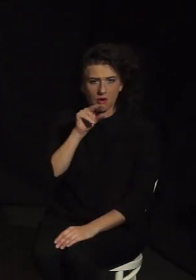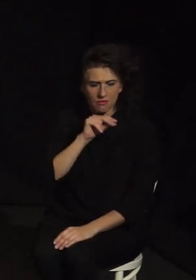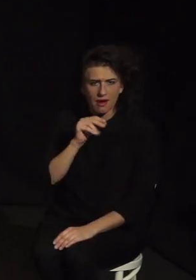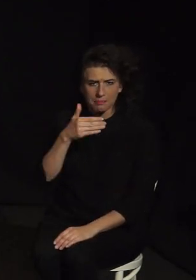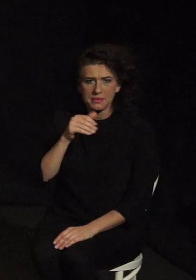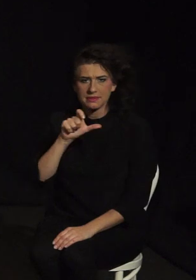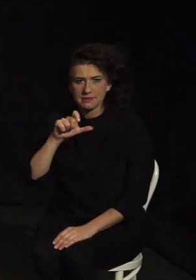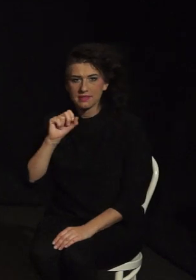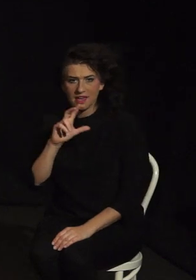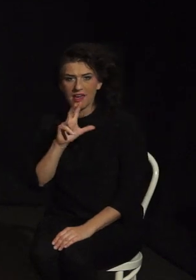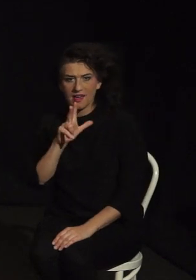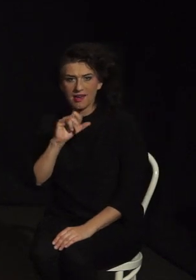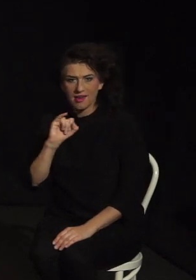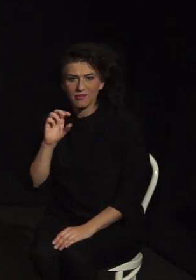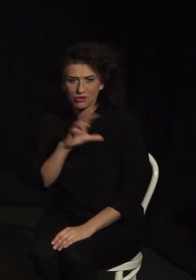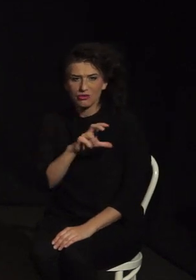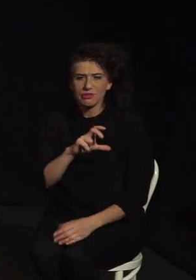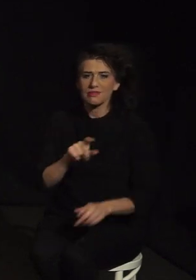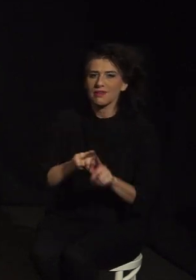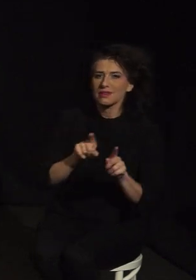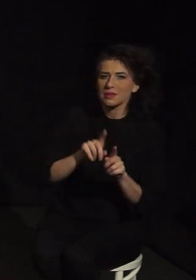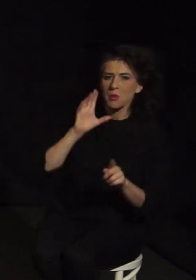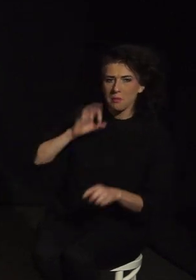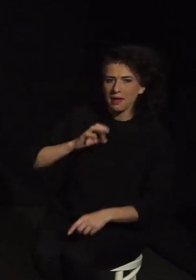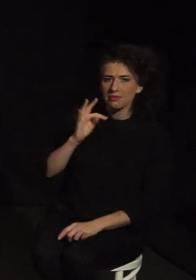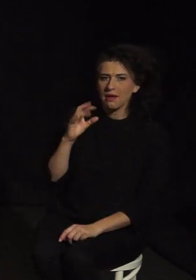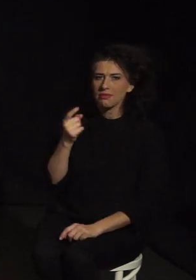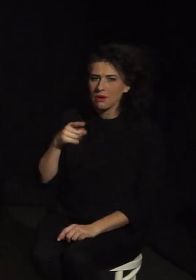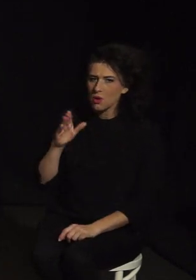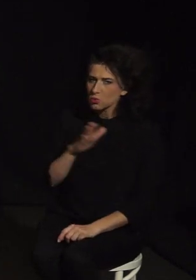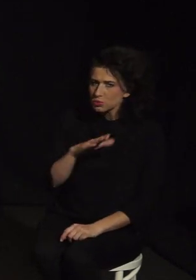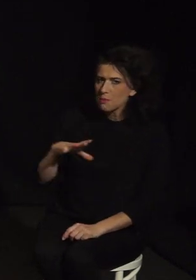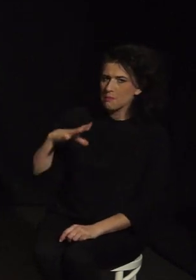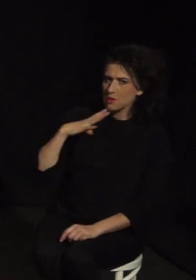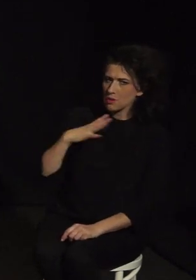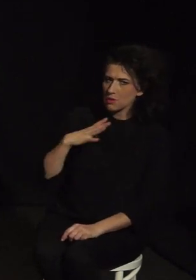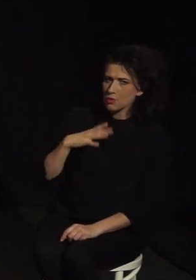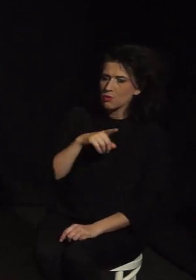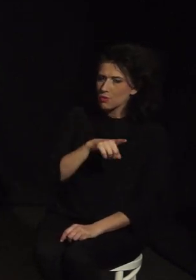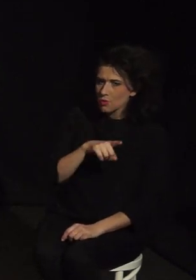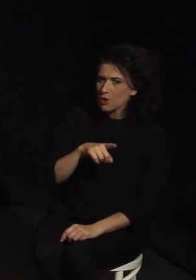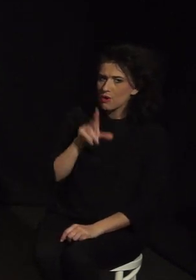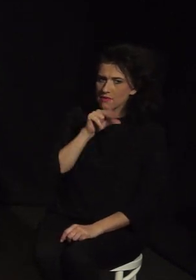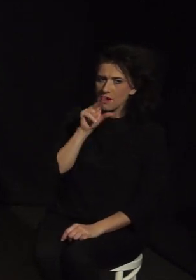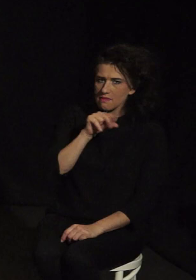Of course, we recited "Pan Tadeusz" at the Theatre School in Kraków,